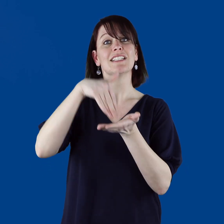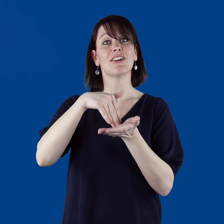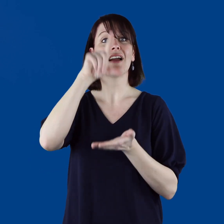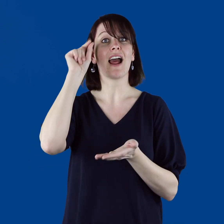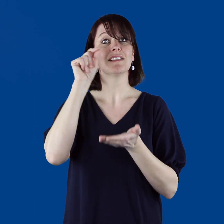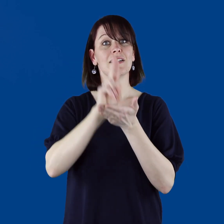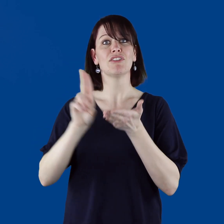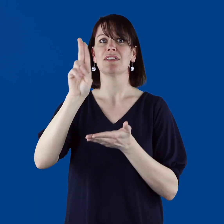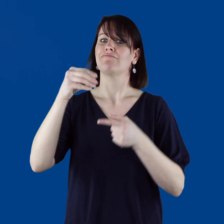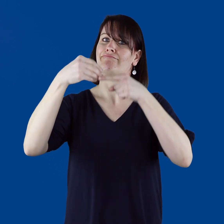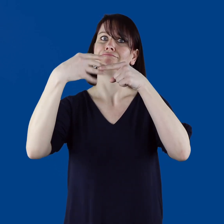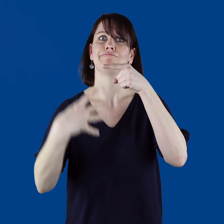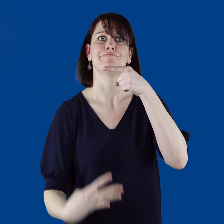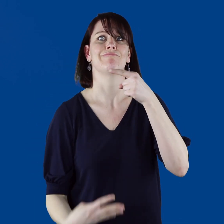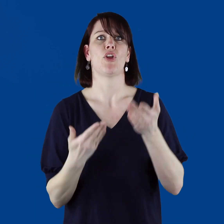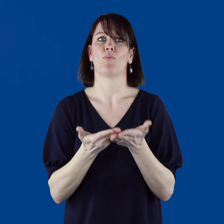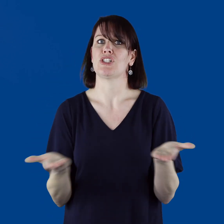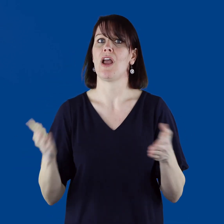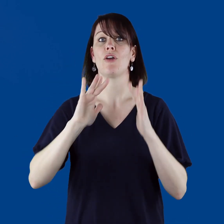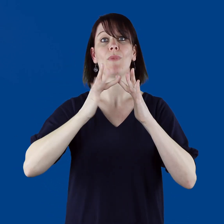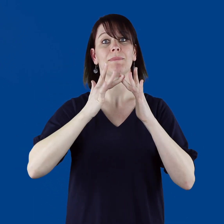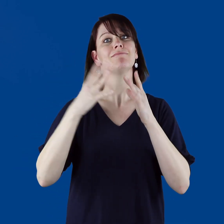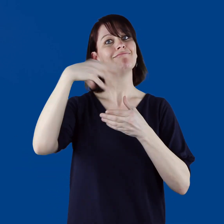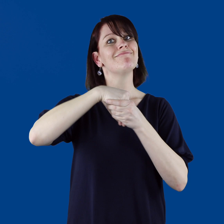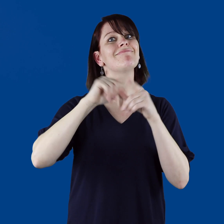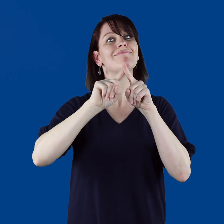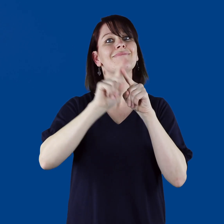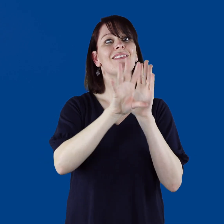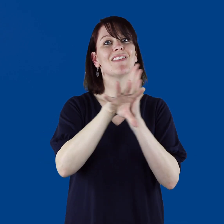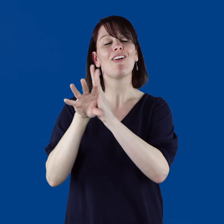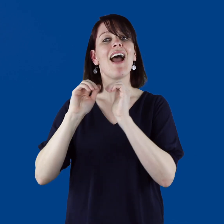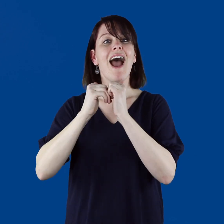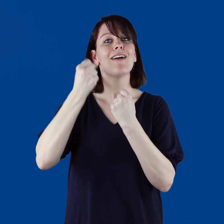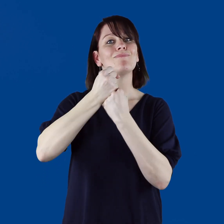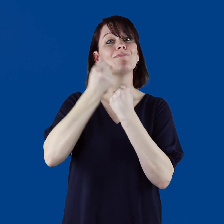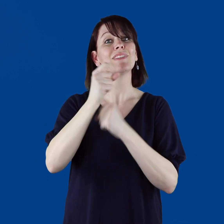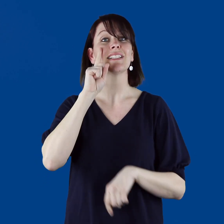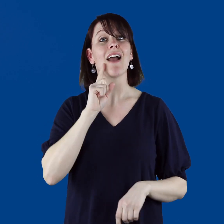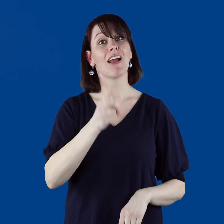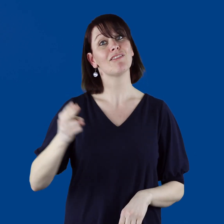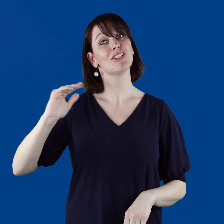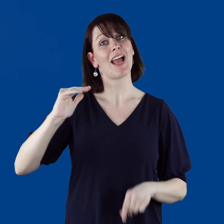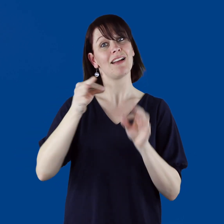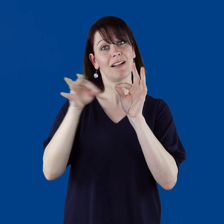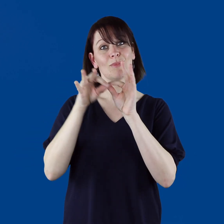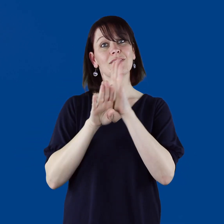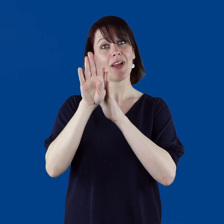The Clerc Center at Gallaudet University has a wealth of resources on their website, including video modules on how to support your deaf or hard of hearing